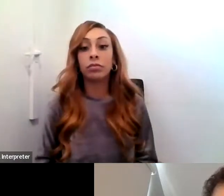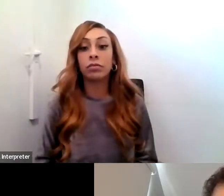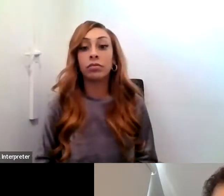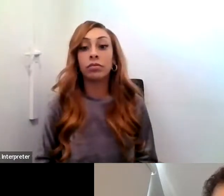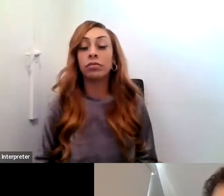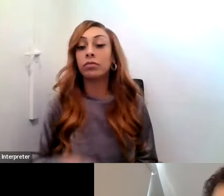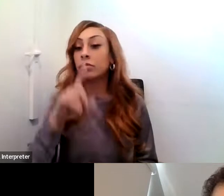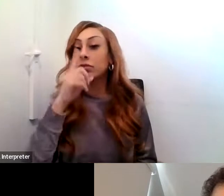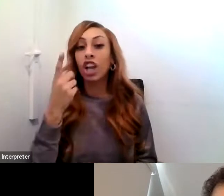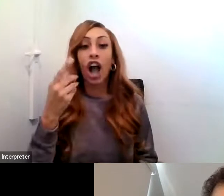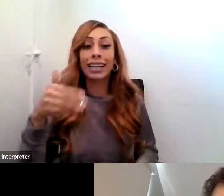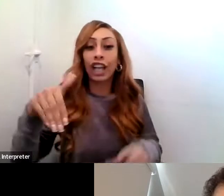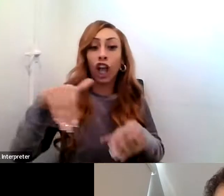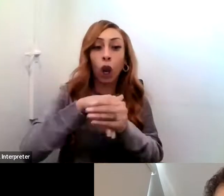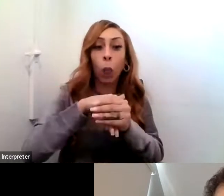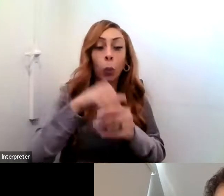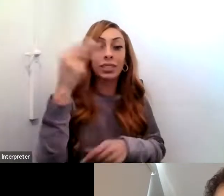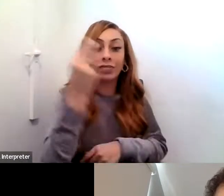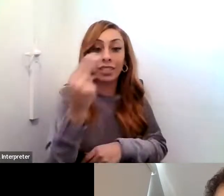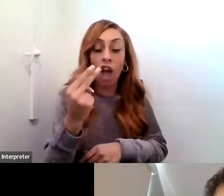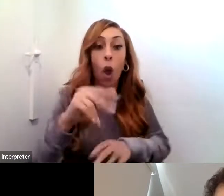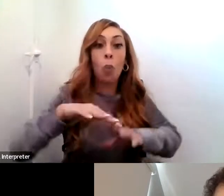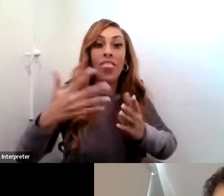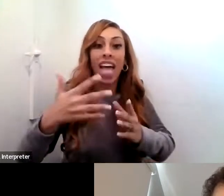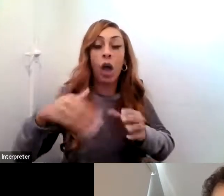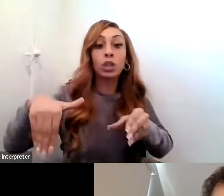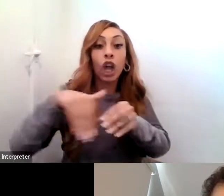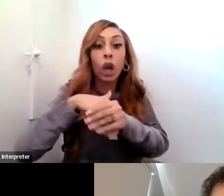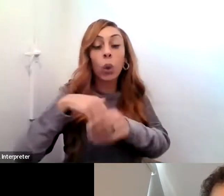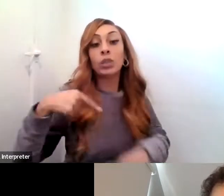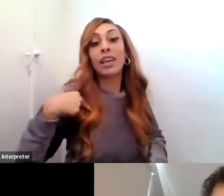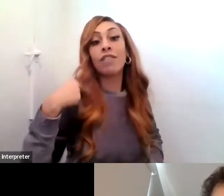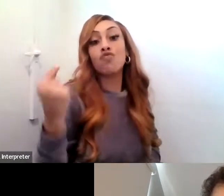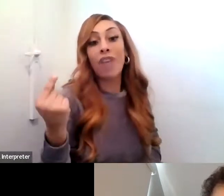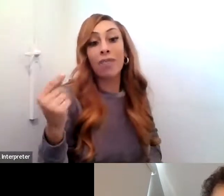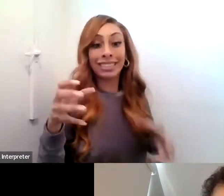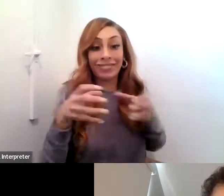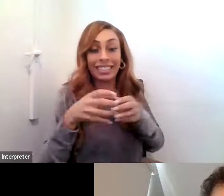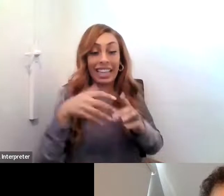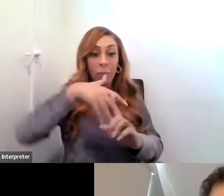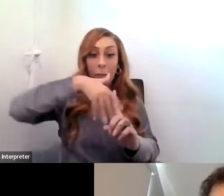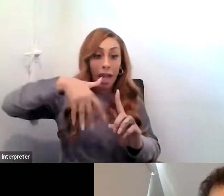without properly inclusive representative teams. In conversations about digital experiences,